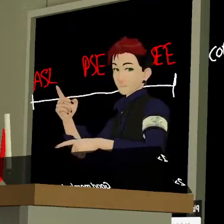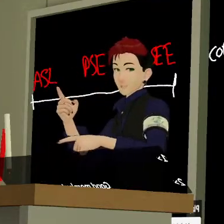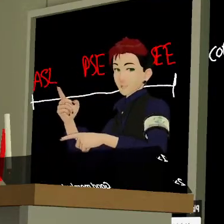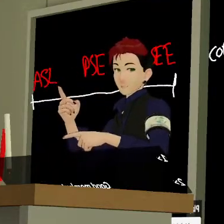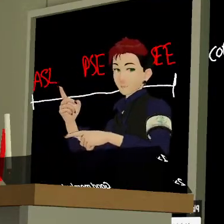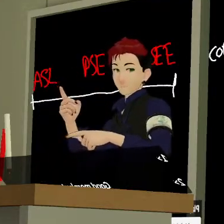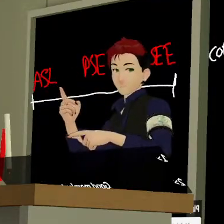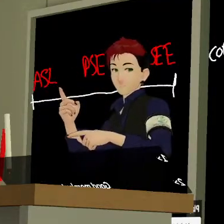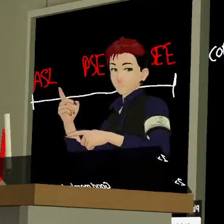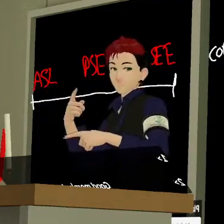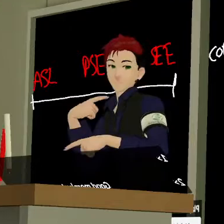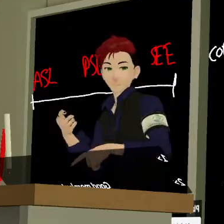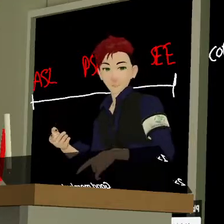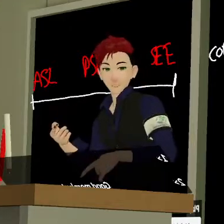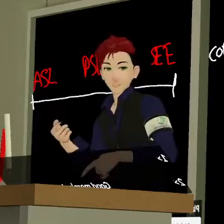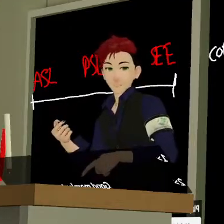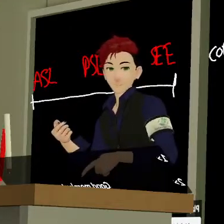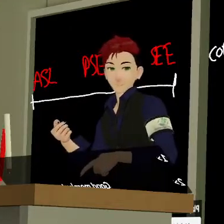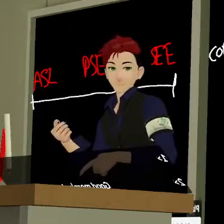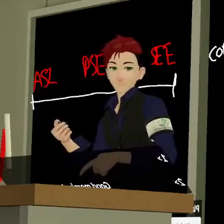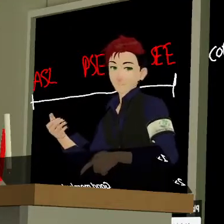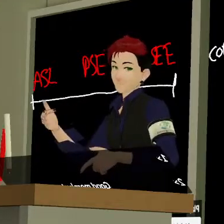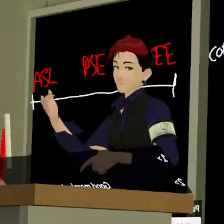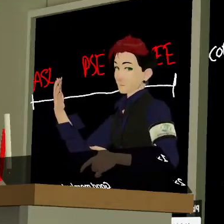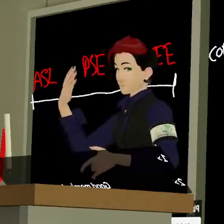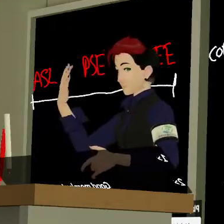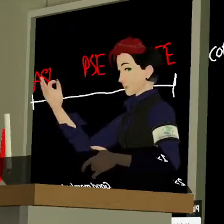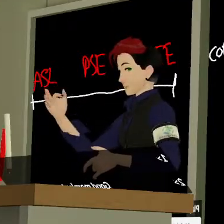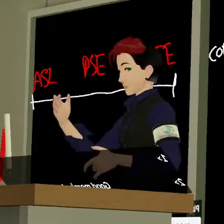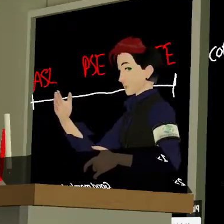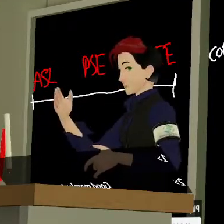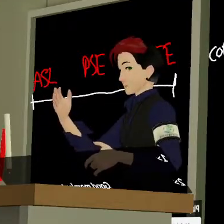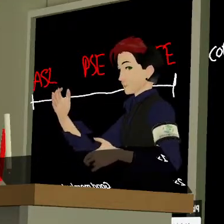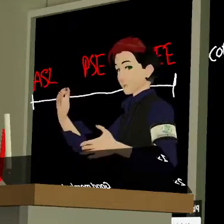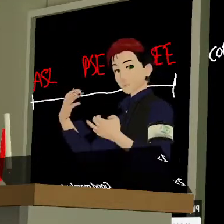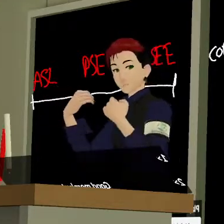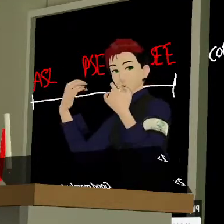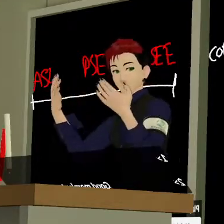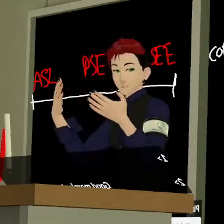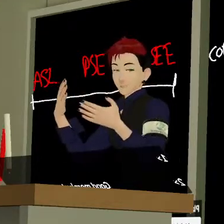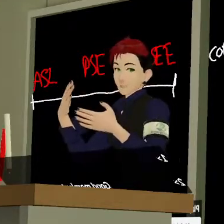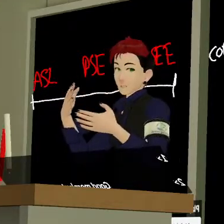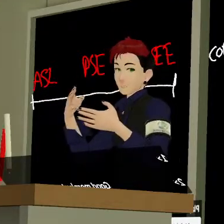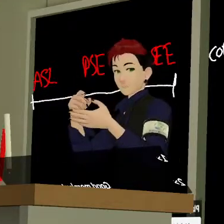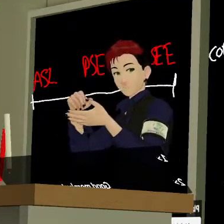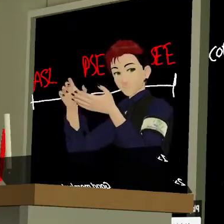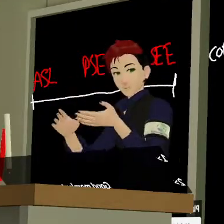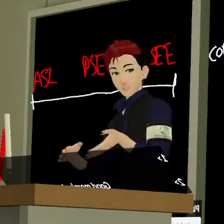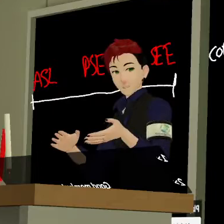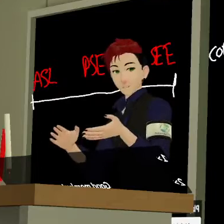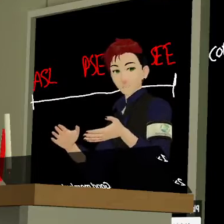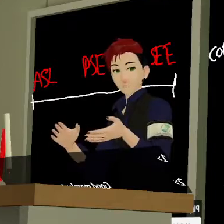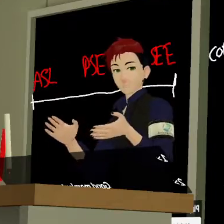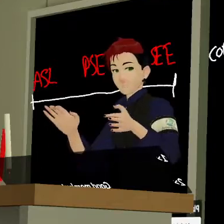not telling and I know that like many writers